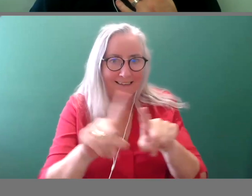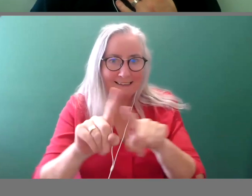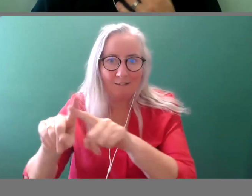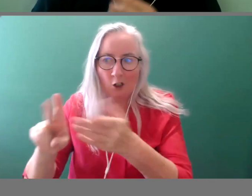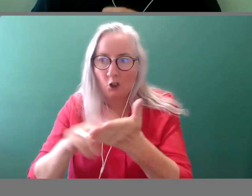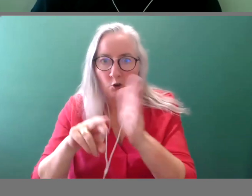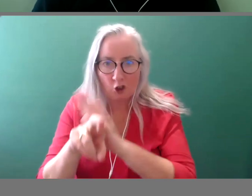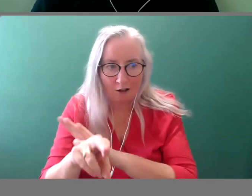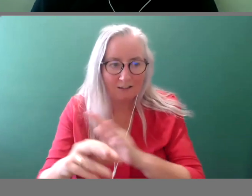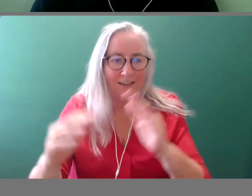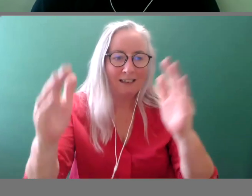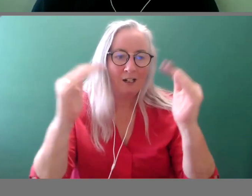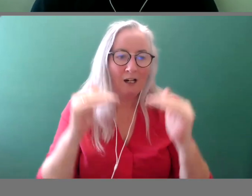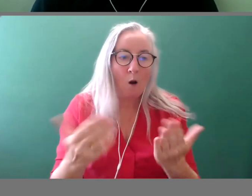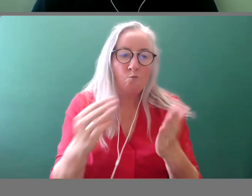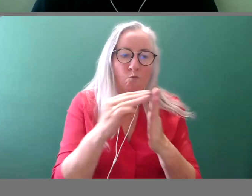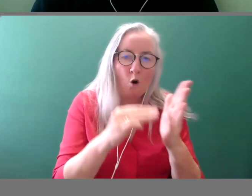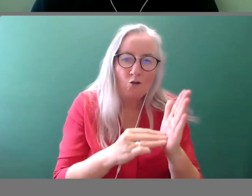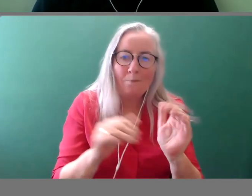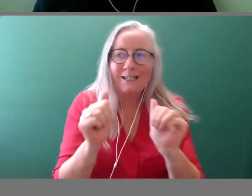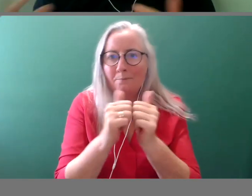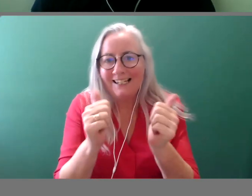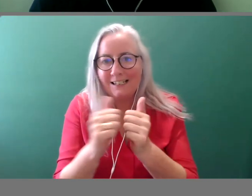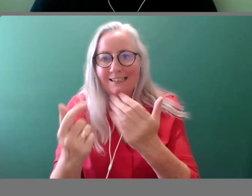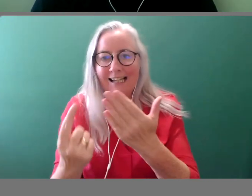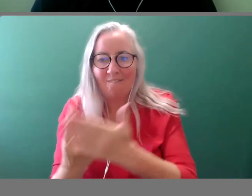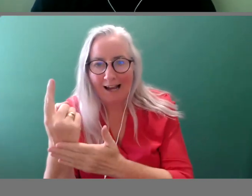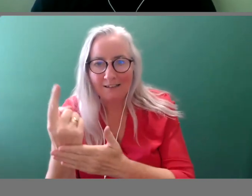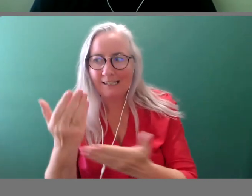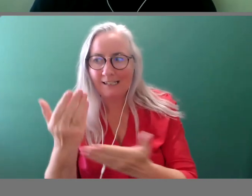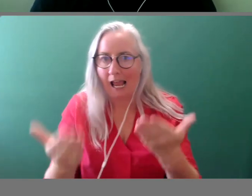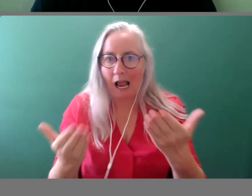it deals with programmes and meetings and events and how they are designed and managed and handled.